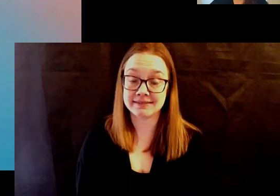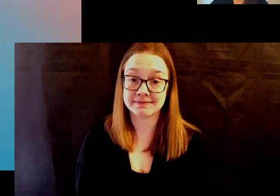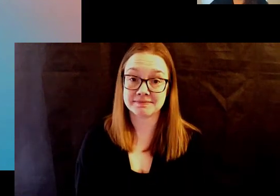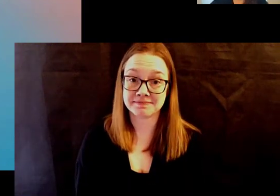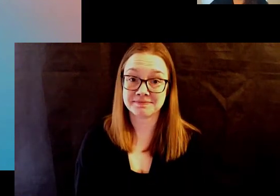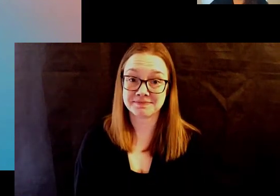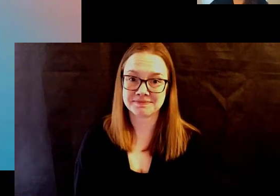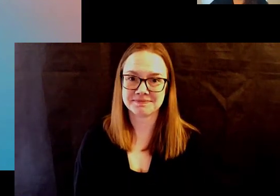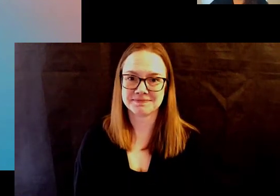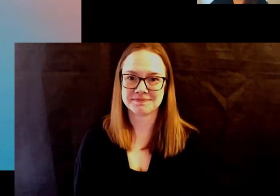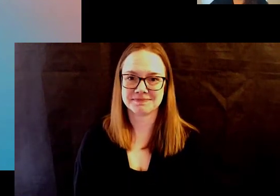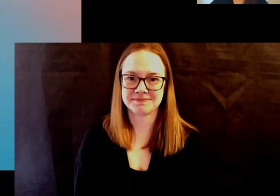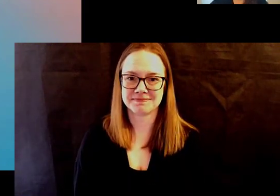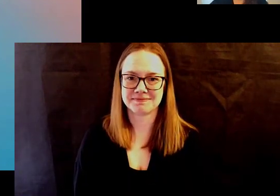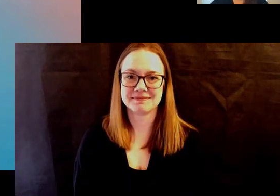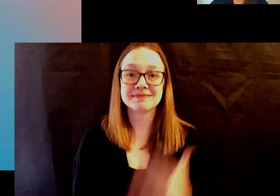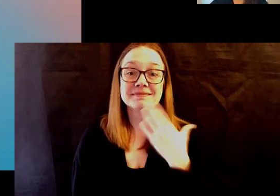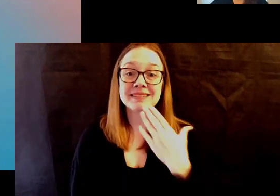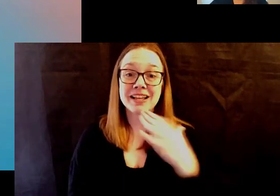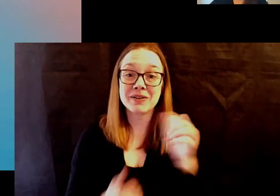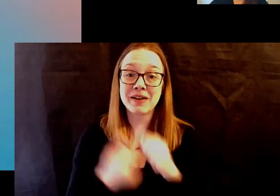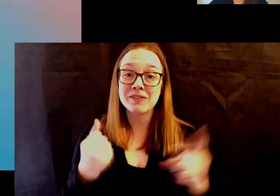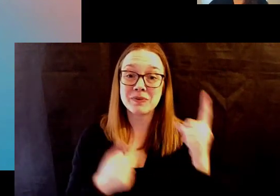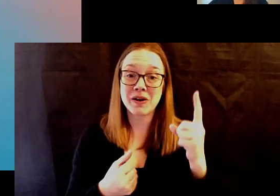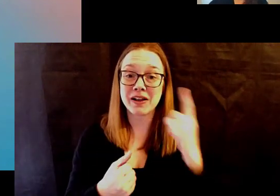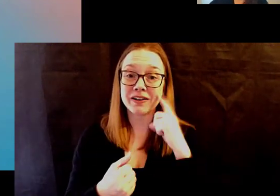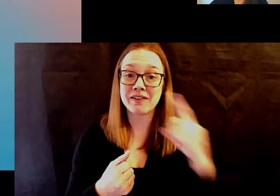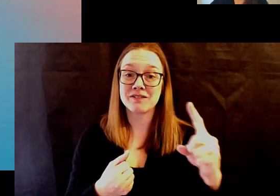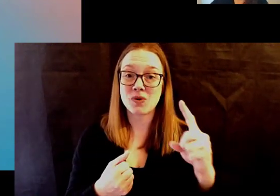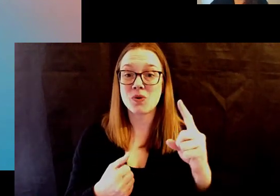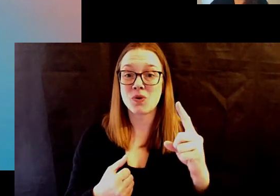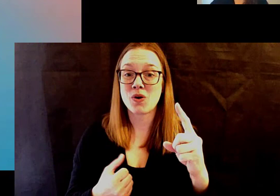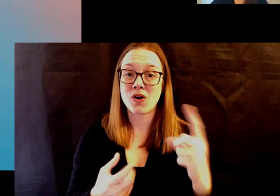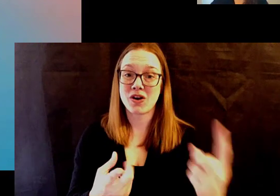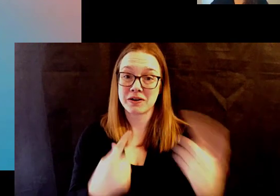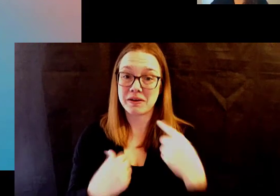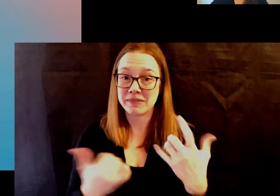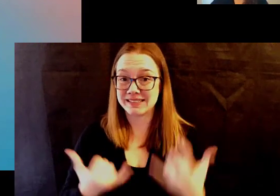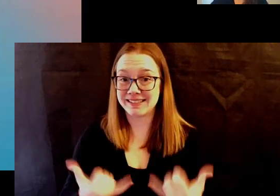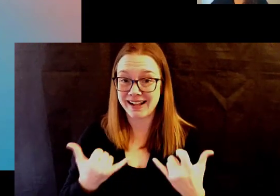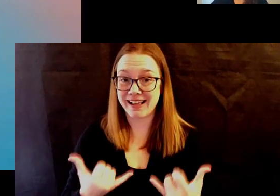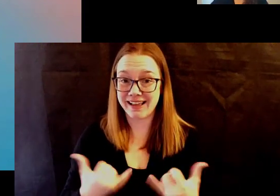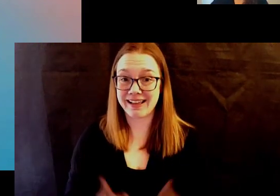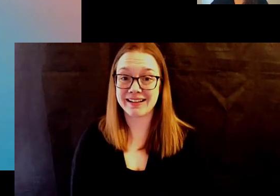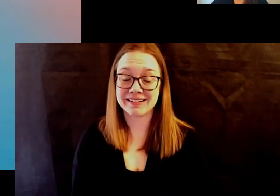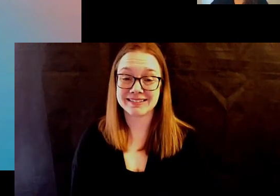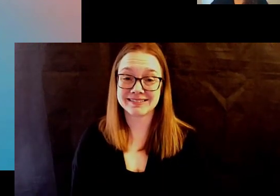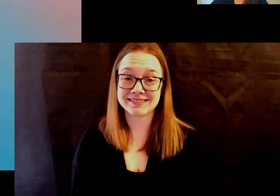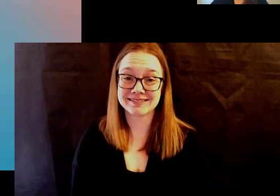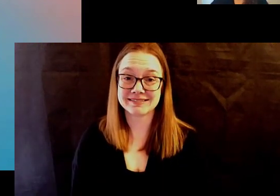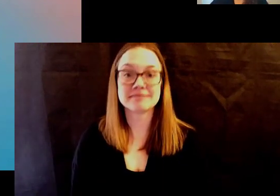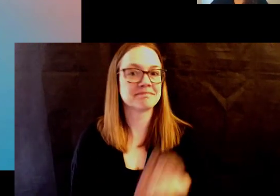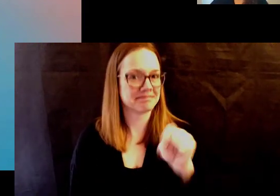Great. Thank you, everybody, so much for taking the time with us today. Yes, thank you very much.